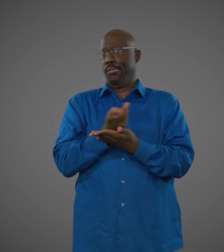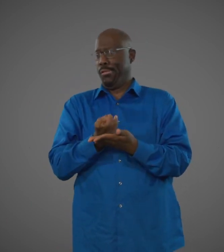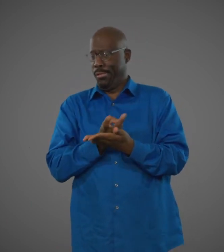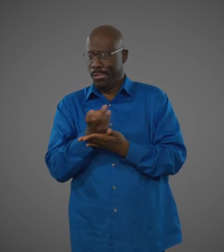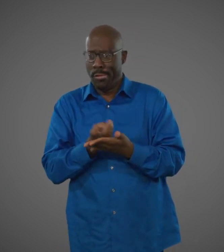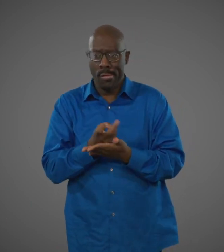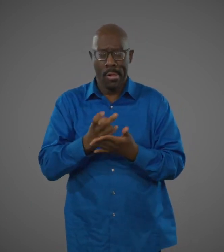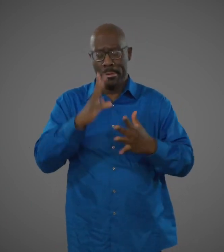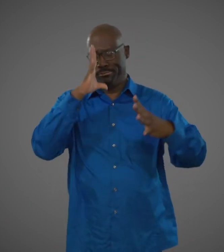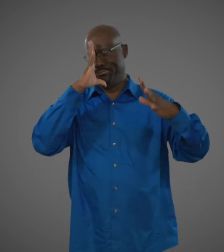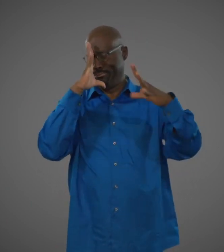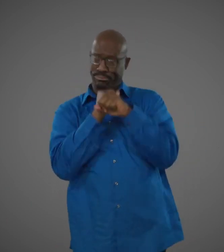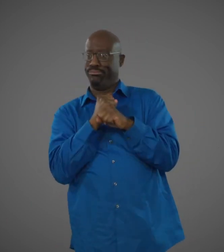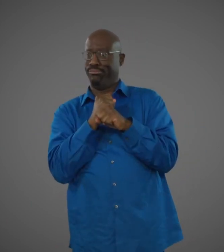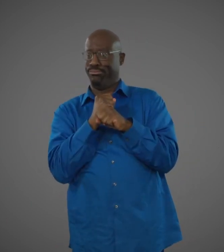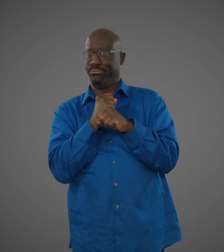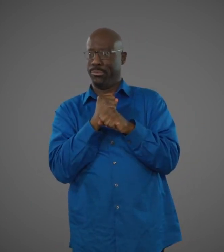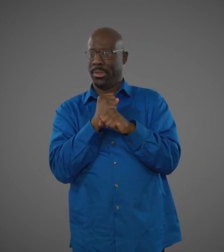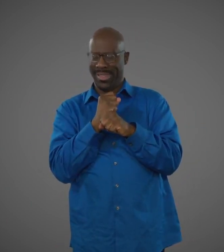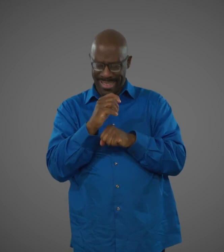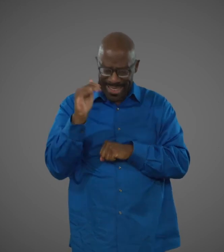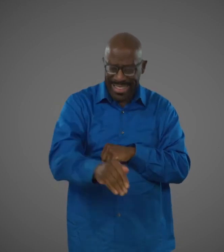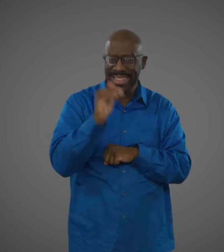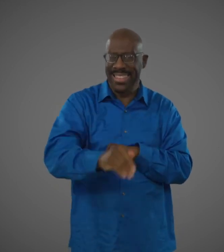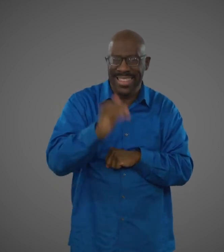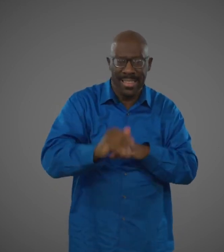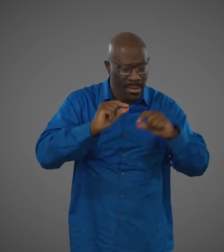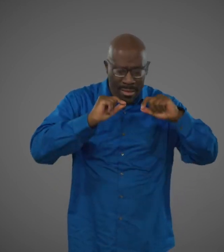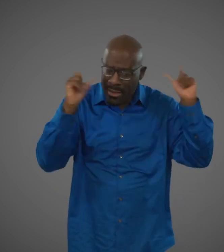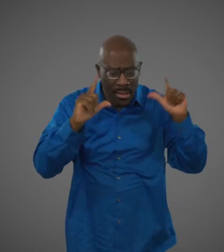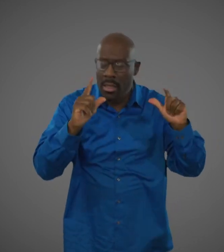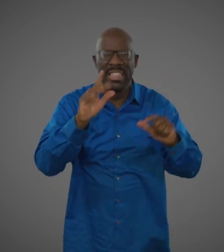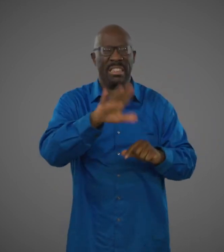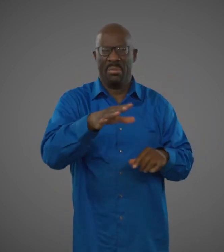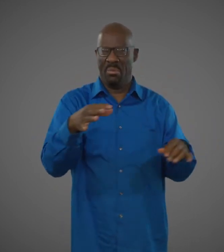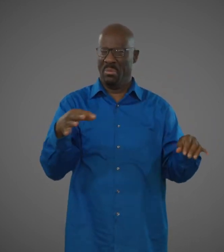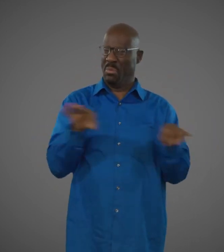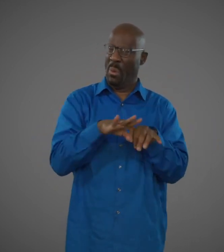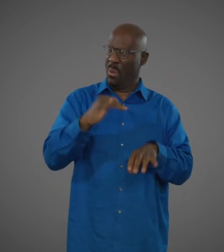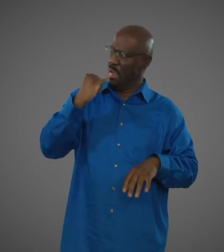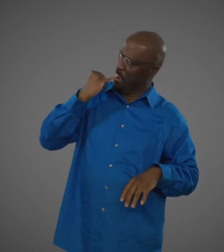If you experience a seizure where you fall on the ground and convulse, black out, and you cannot be roused